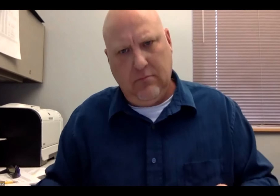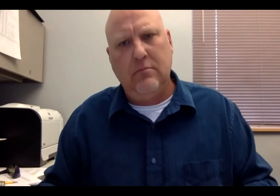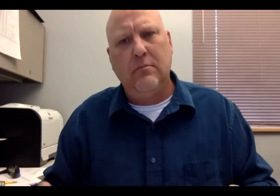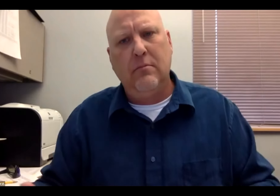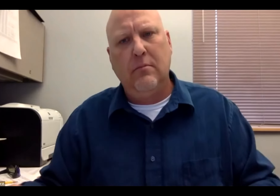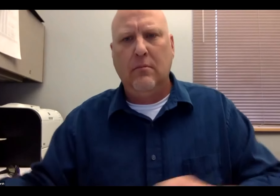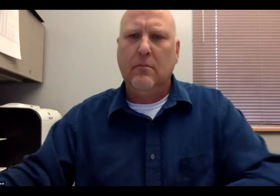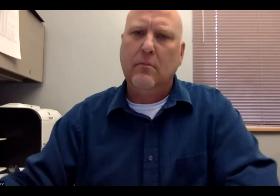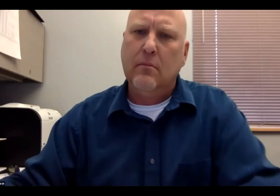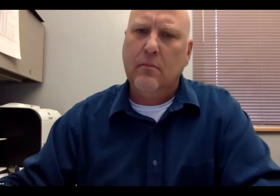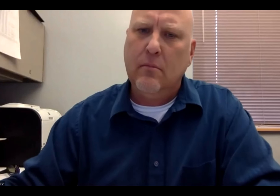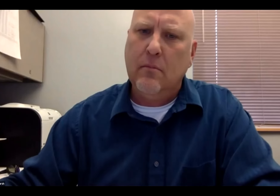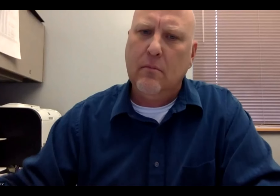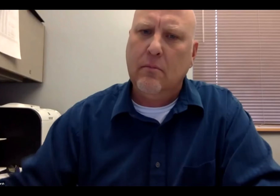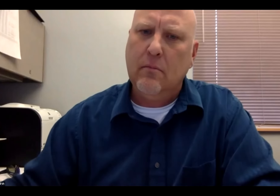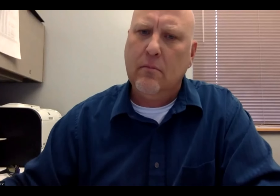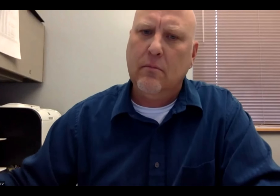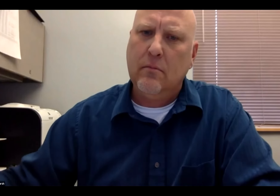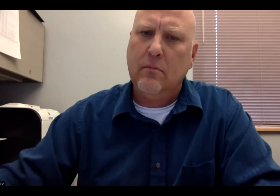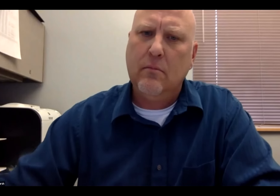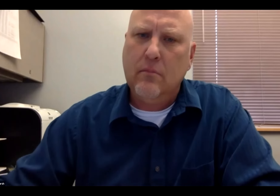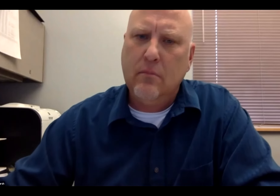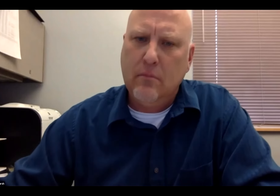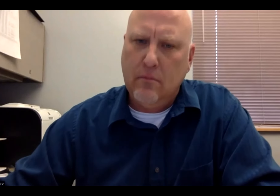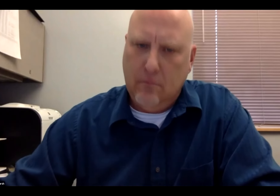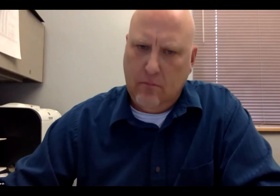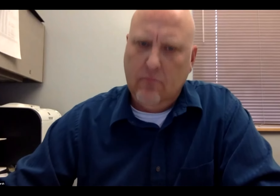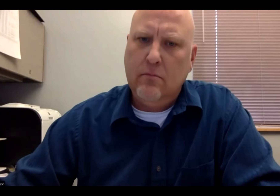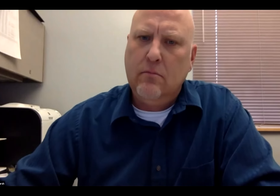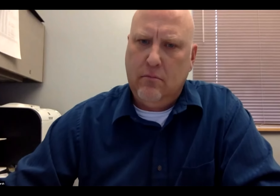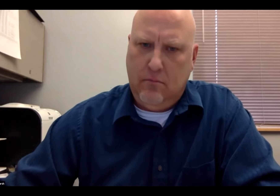educational interpreter are they qualified to be interpreting in the academic setting